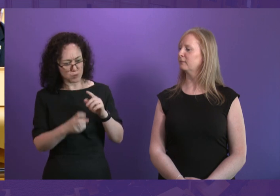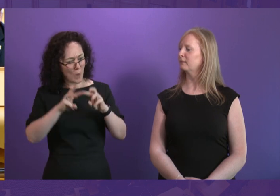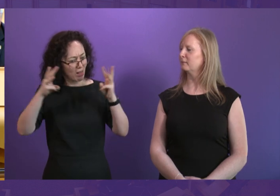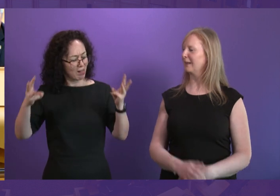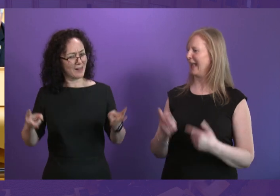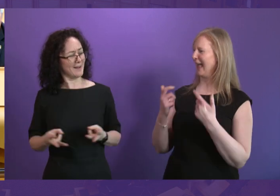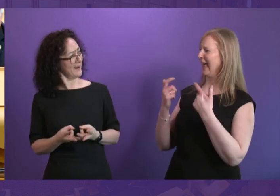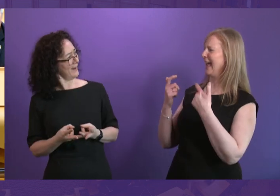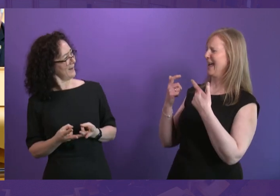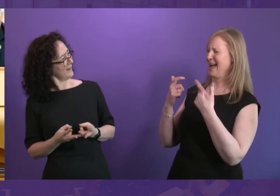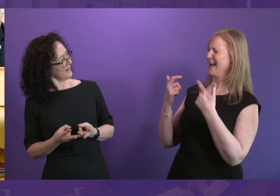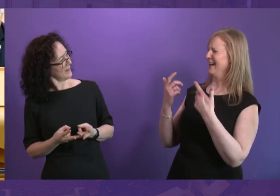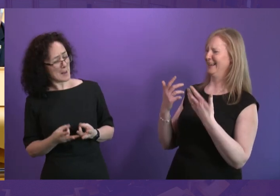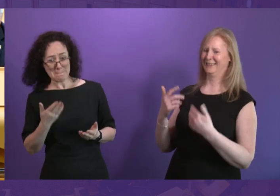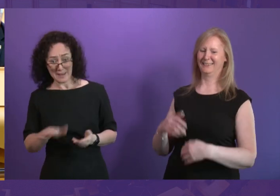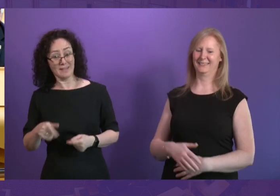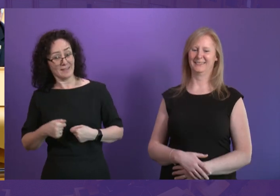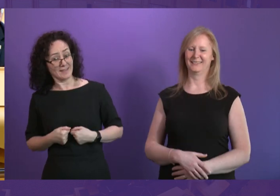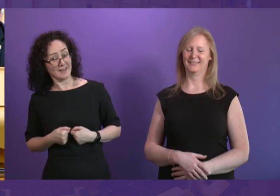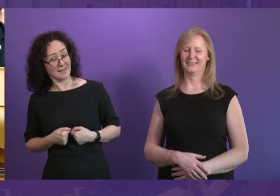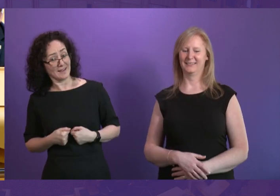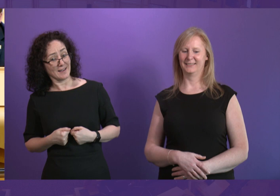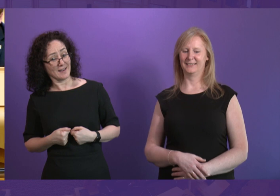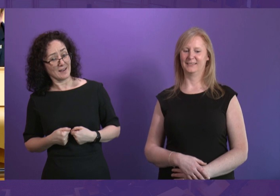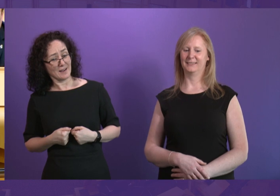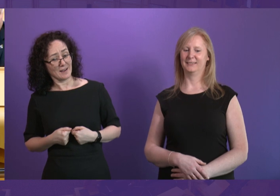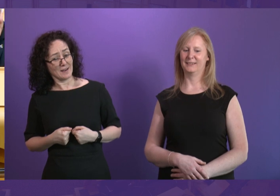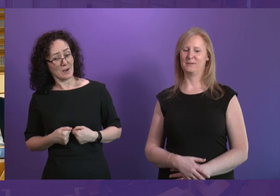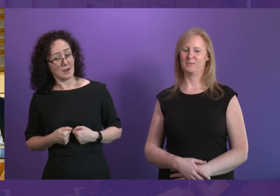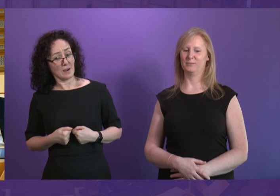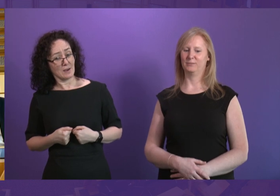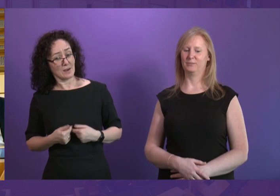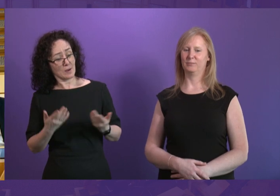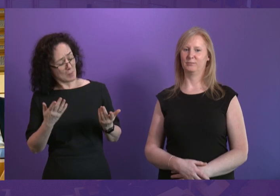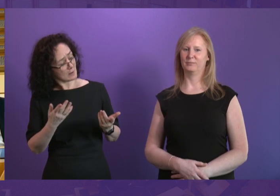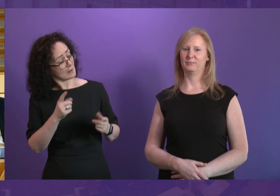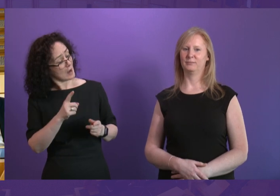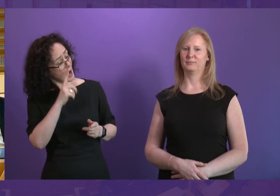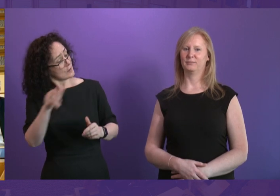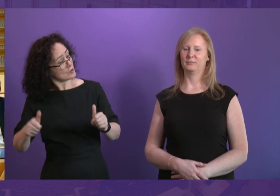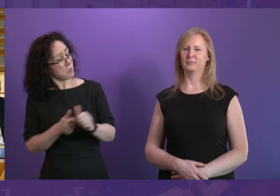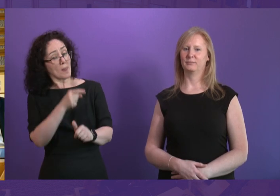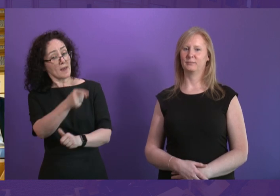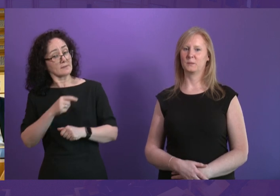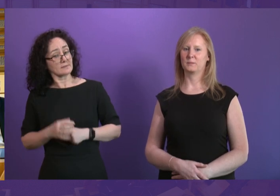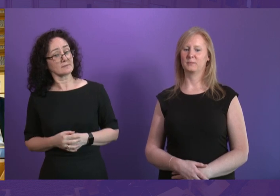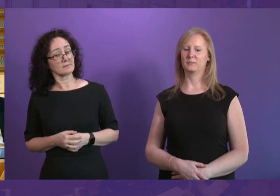Argentina, Germany, Belgium, Myanmar and Singapore, and I back him to do that. The only question